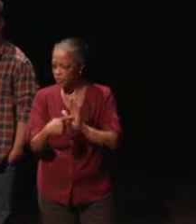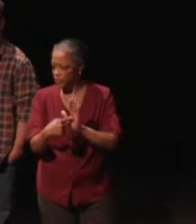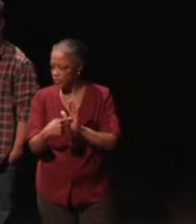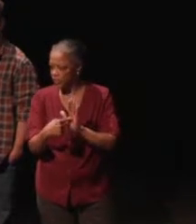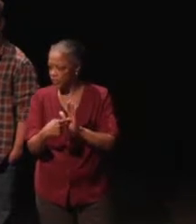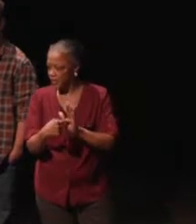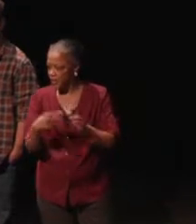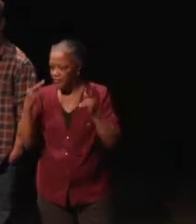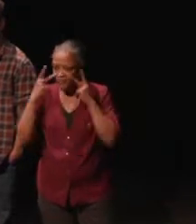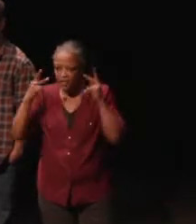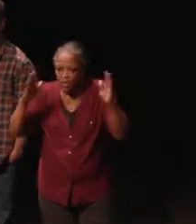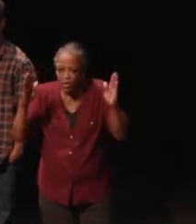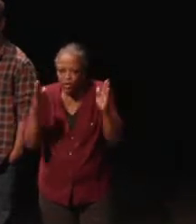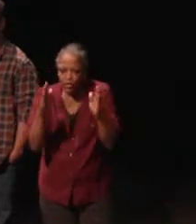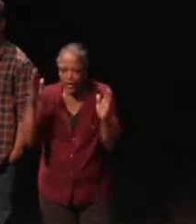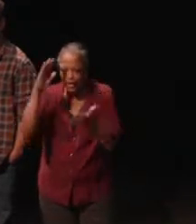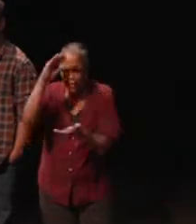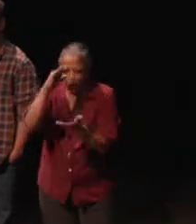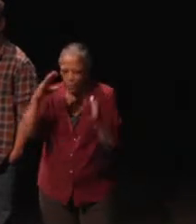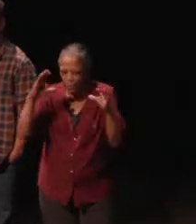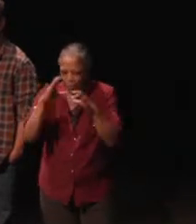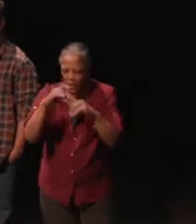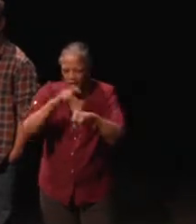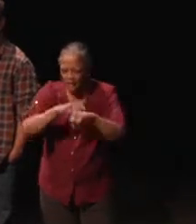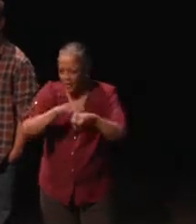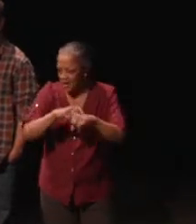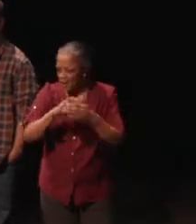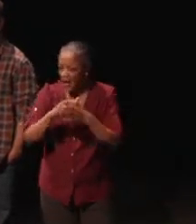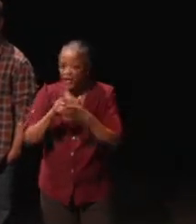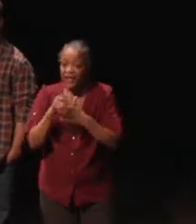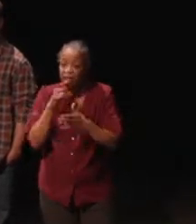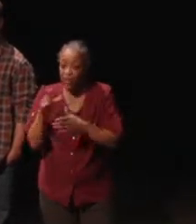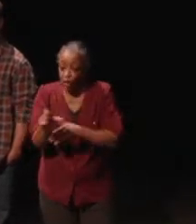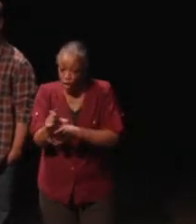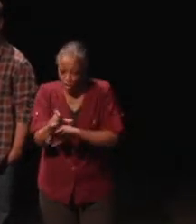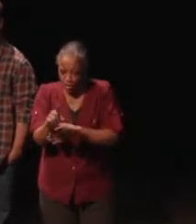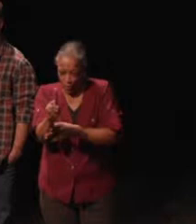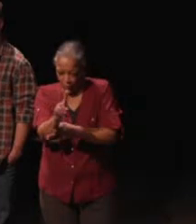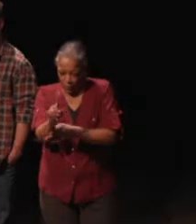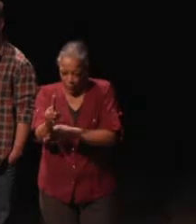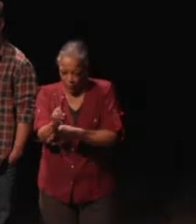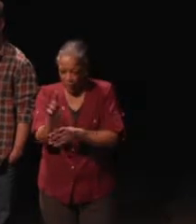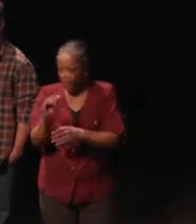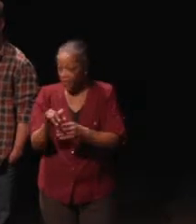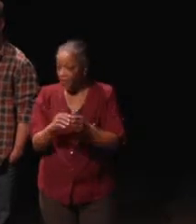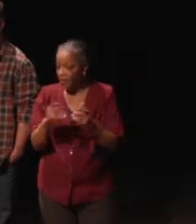visually shrink, over time you had to keep the cursor within that range to succeed. A few weeks later, we had a range that would move around,